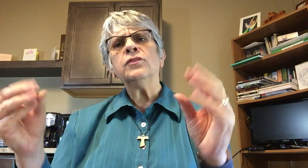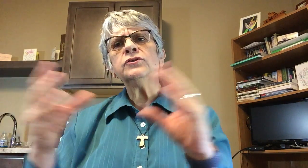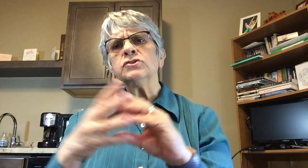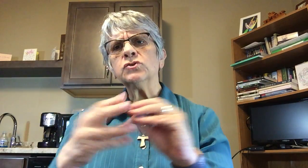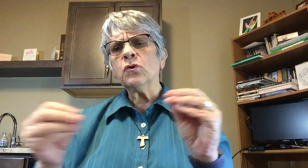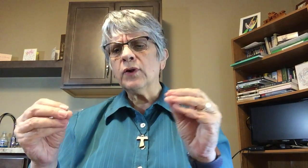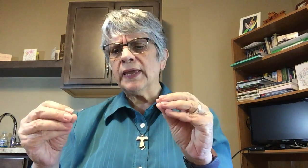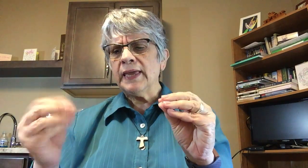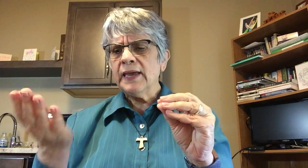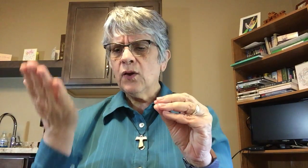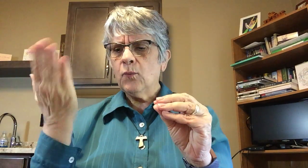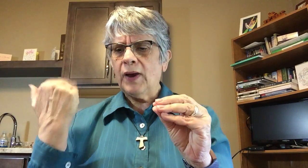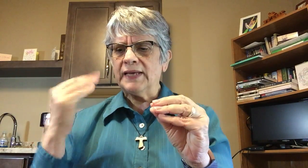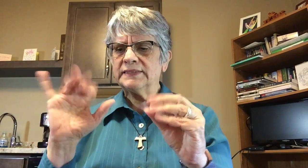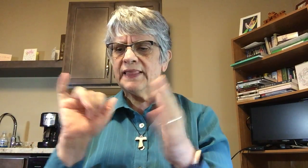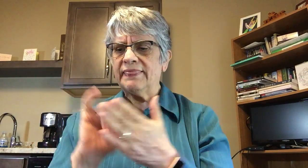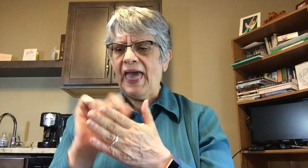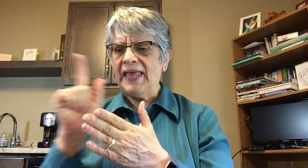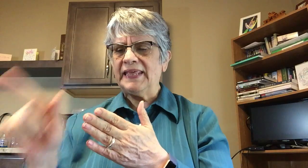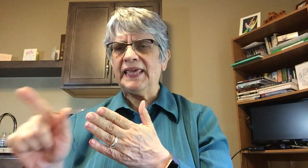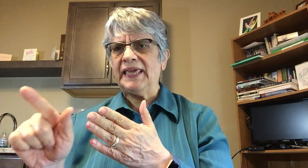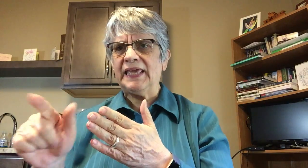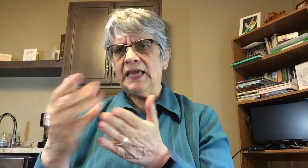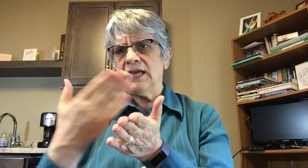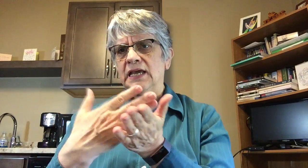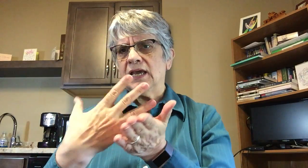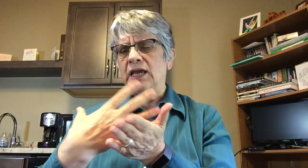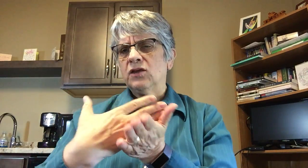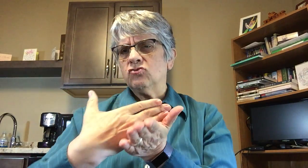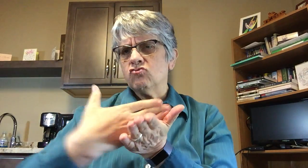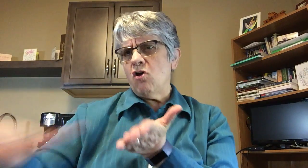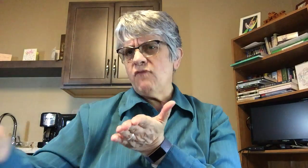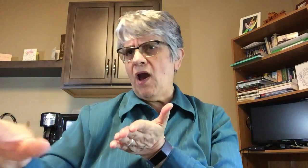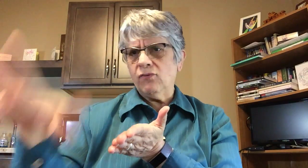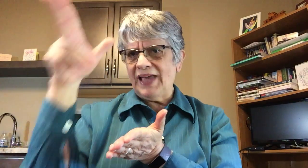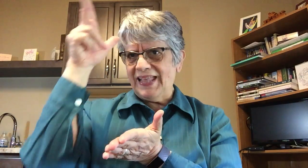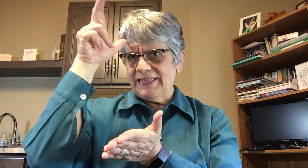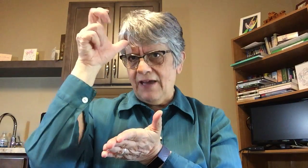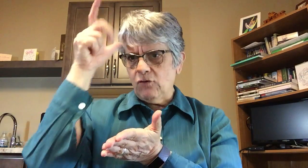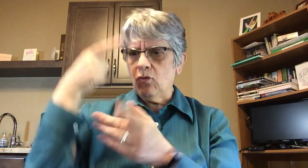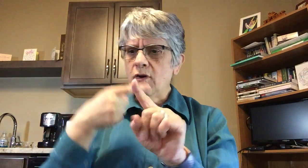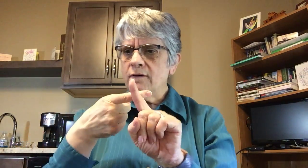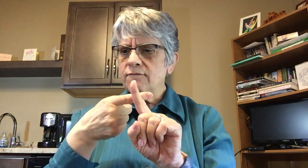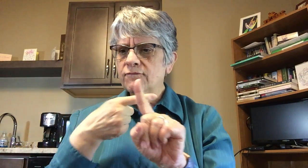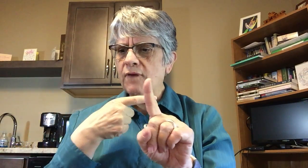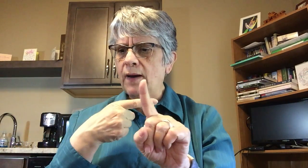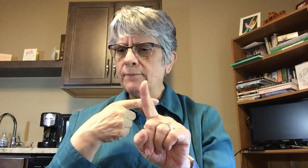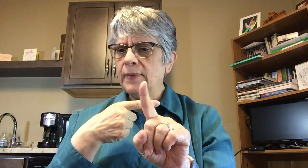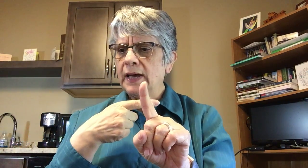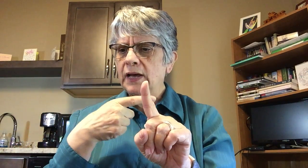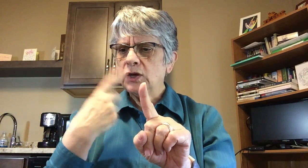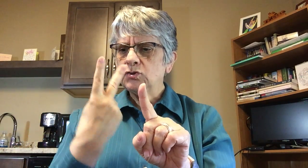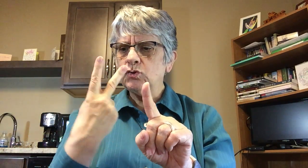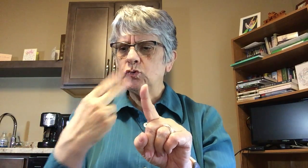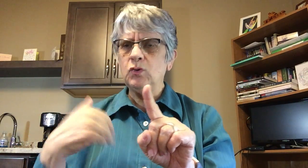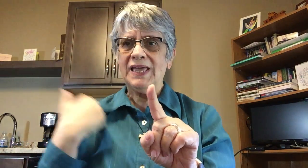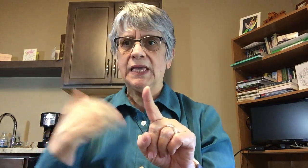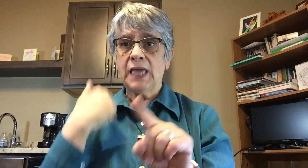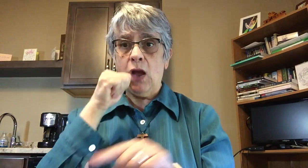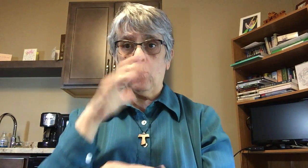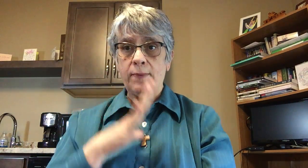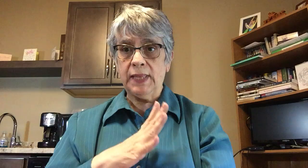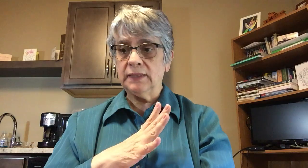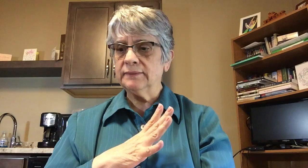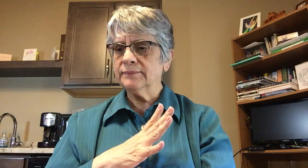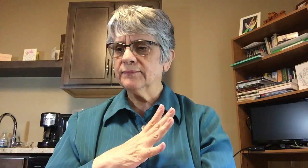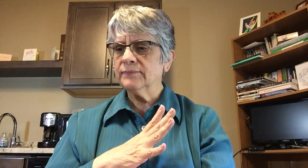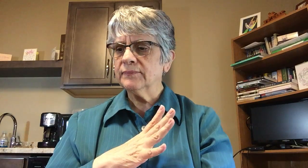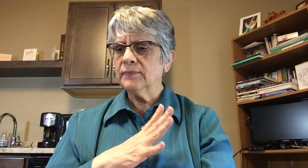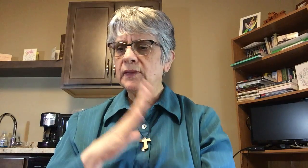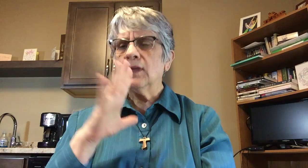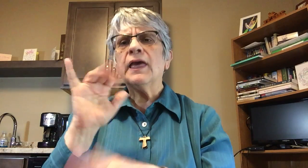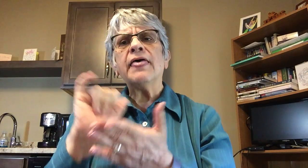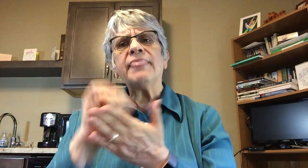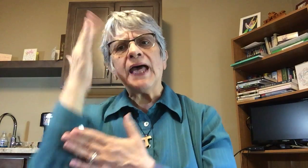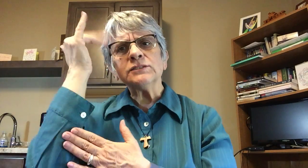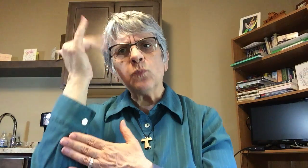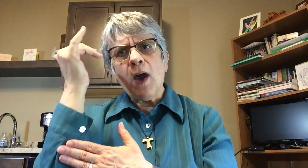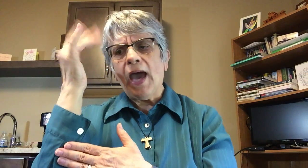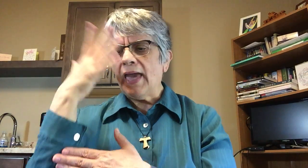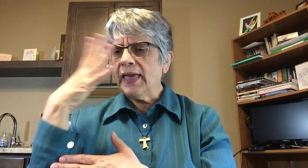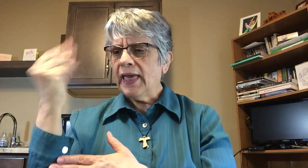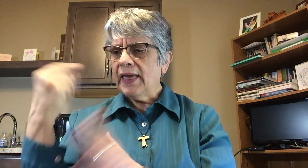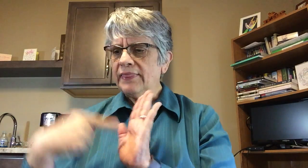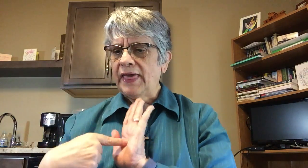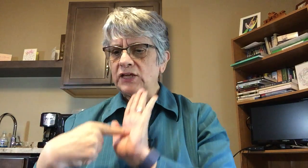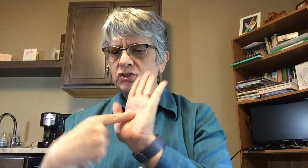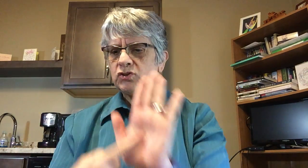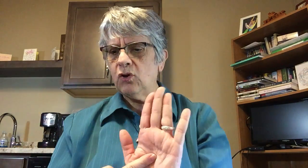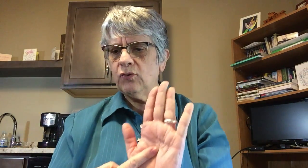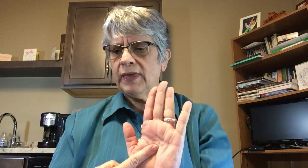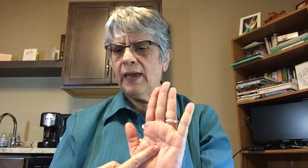The story was that he drove out a devil from two young women. That's why they show him